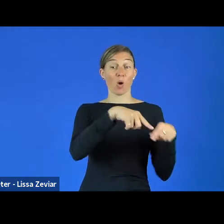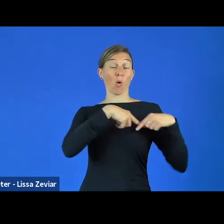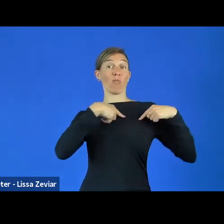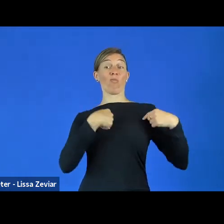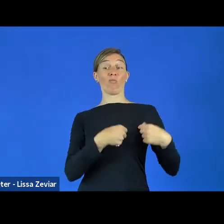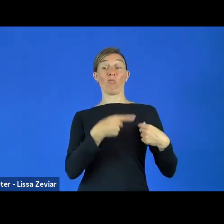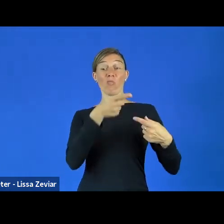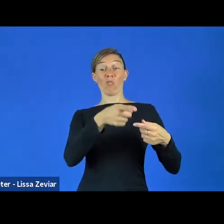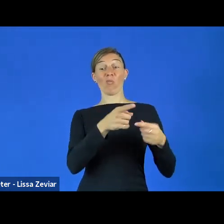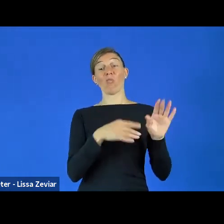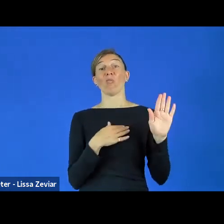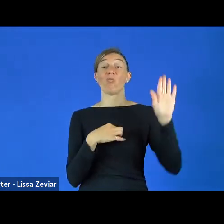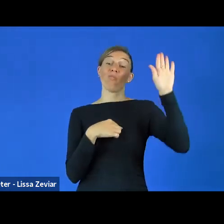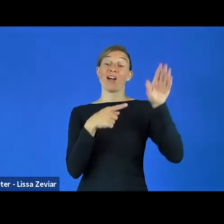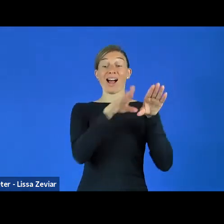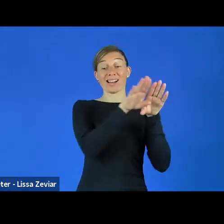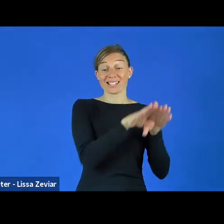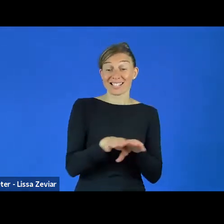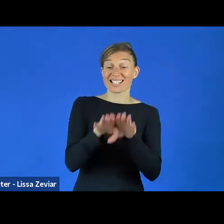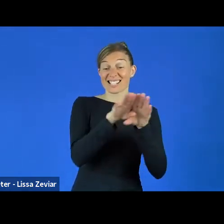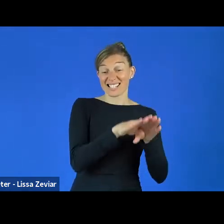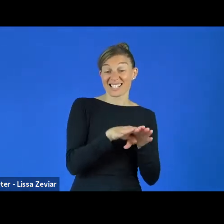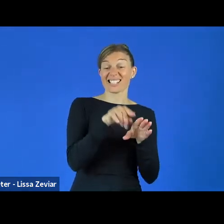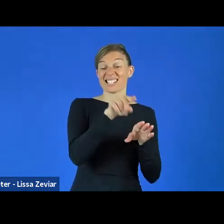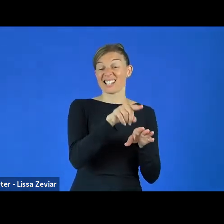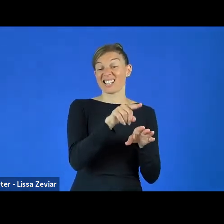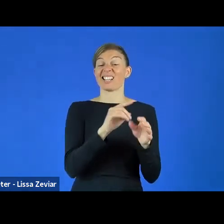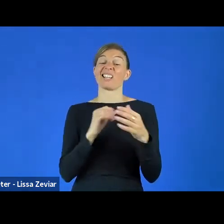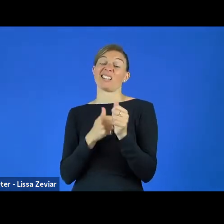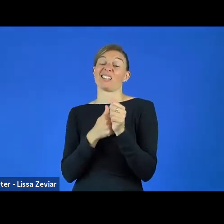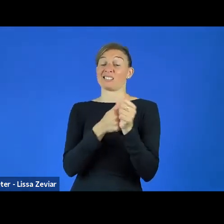And we have the same for toys, domestic appliances,